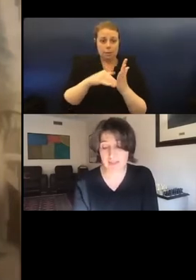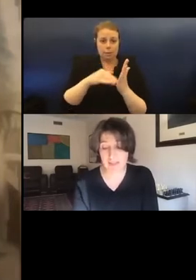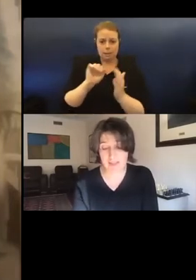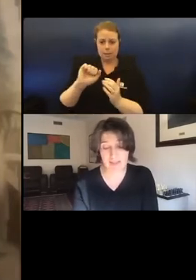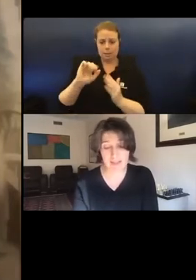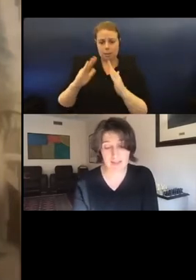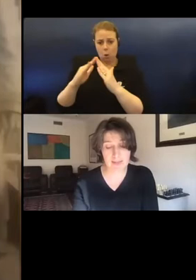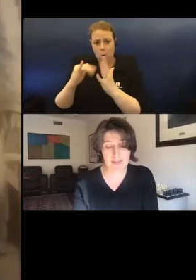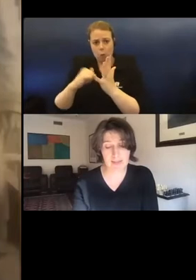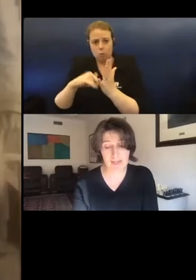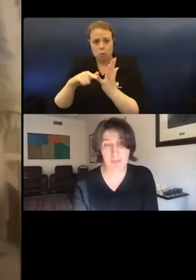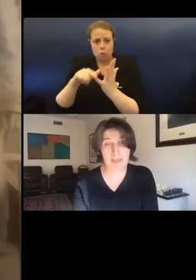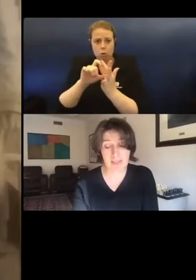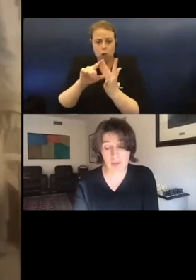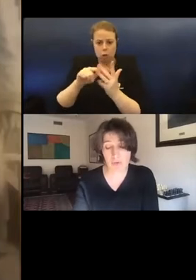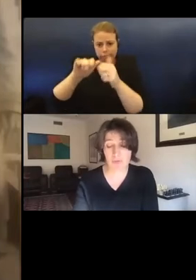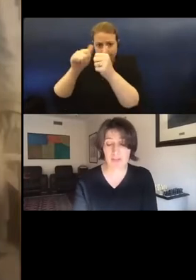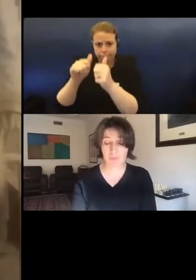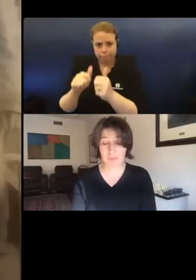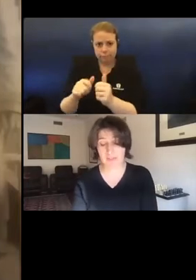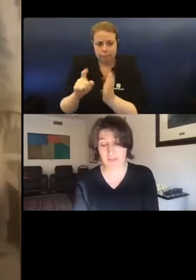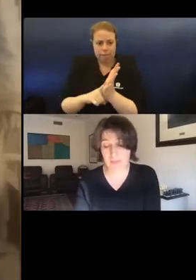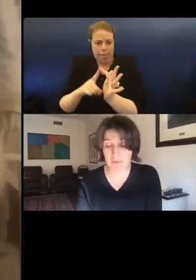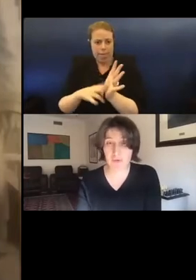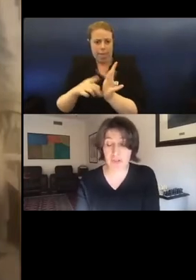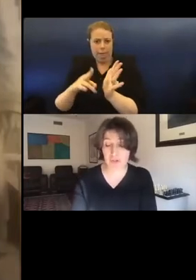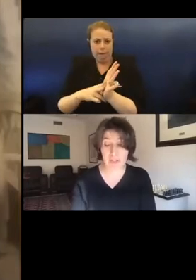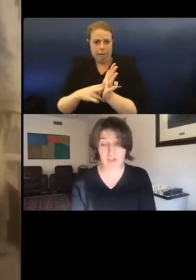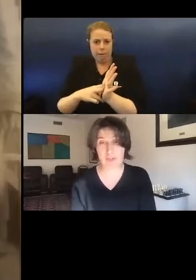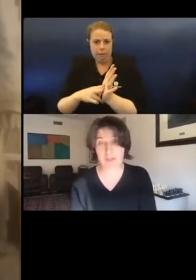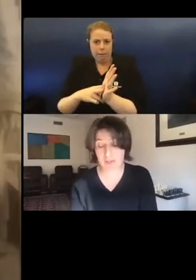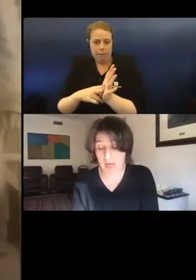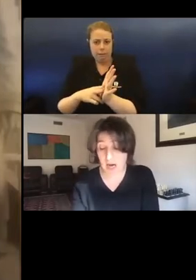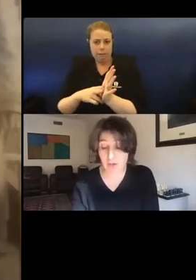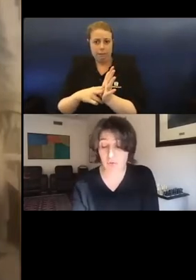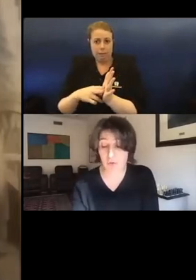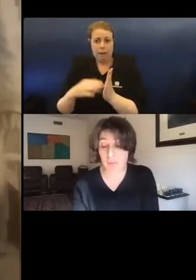and stalin's neighbors and close friends with his family for three generations i grew up playing